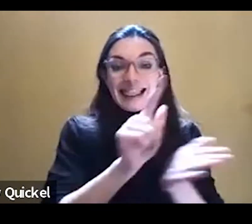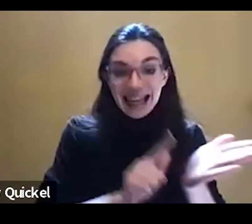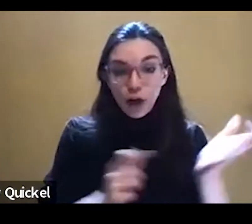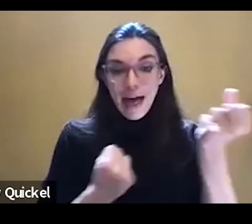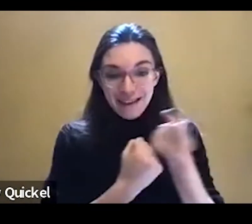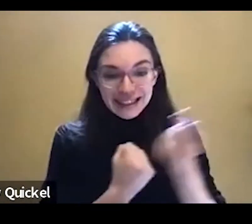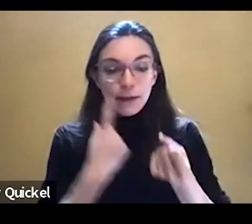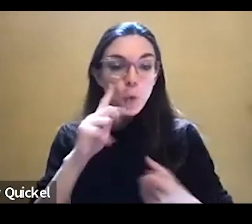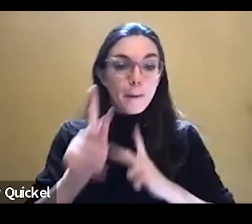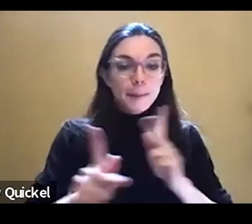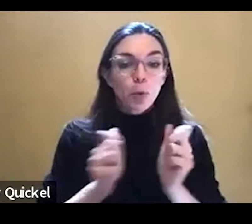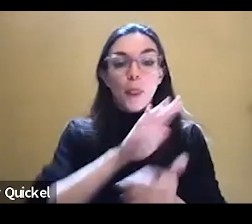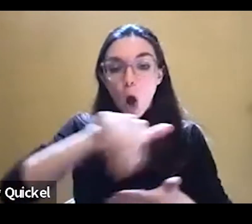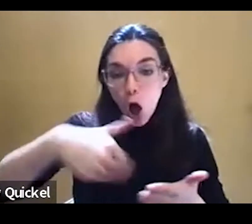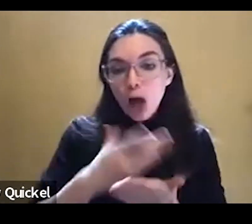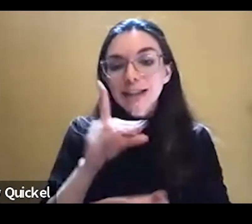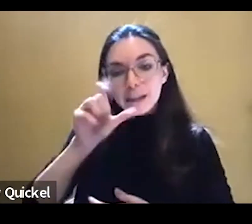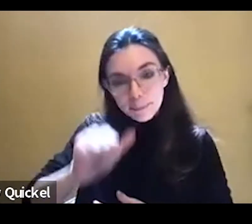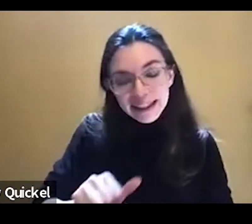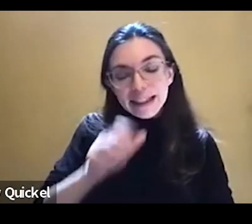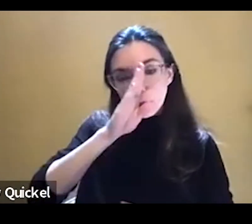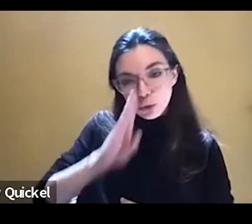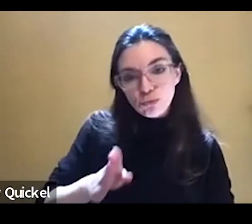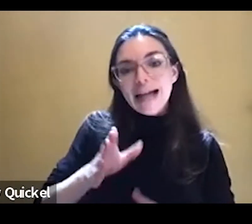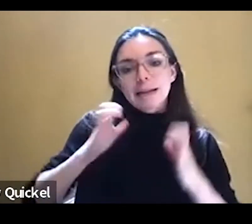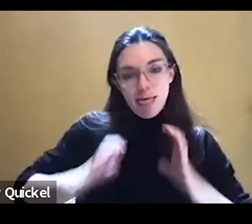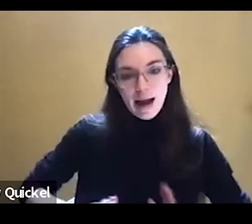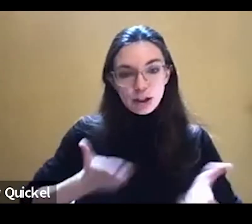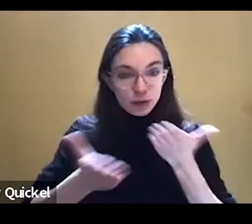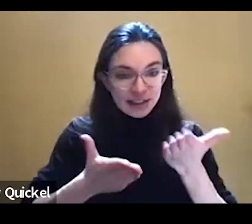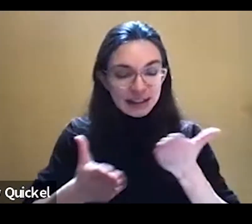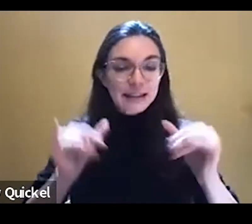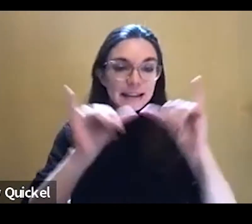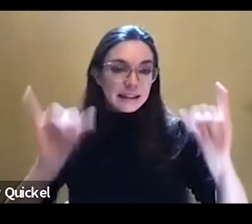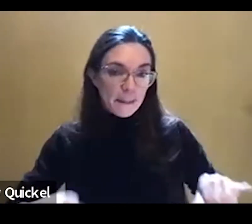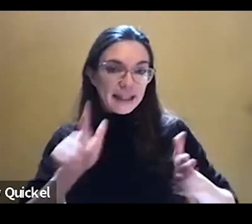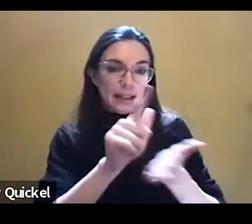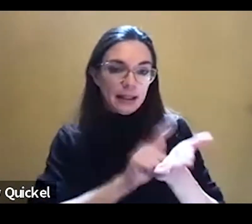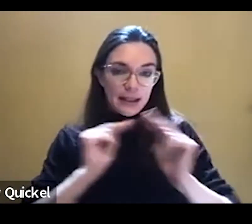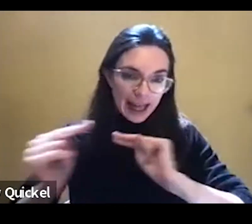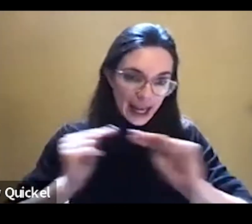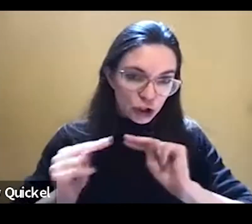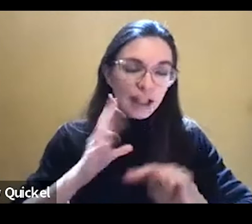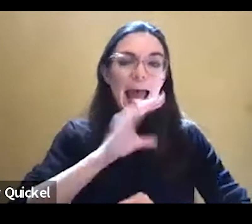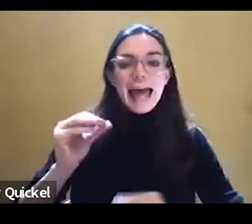with all disabilities by means of direct client services, systemic litigation, and community outreach and education.